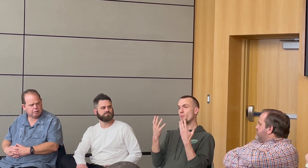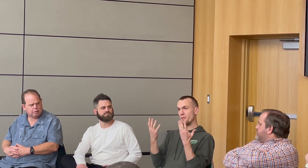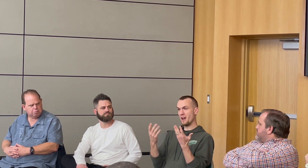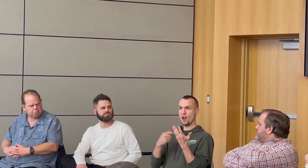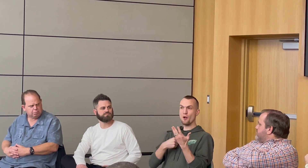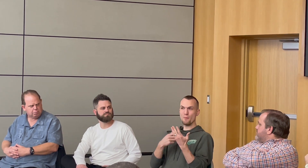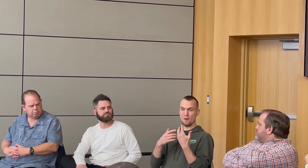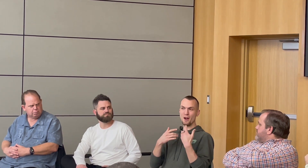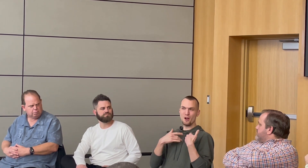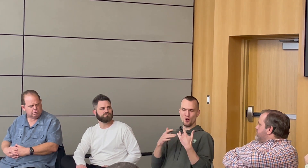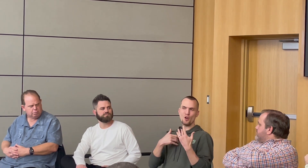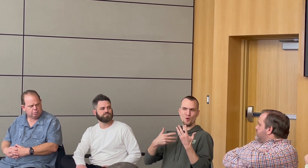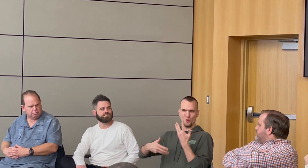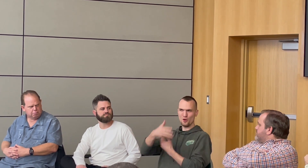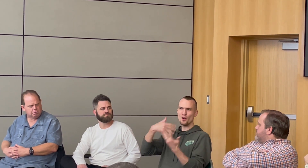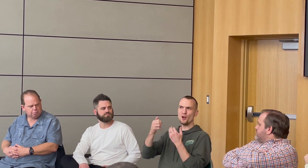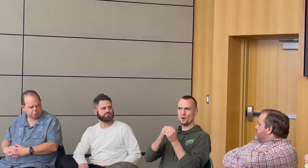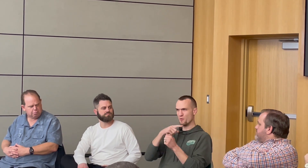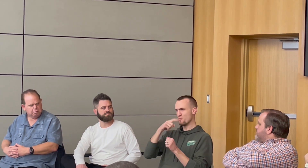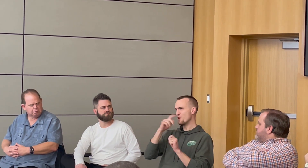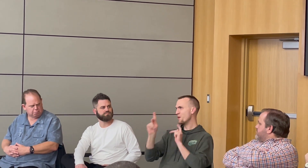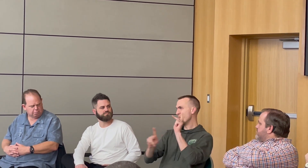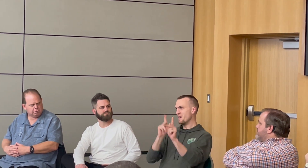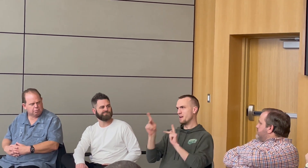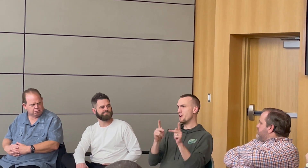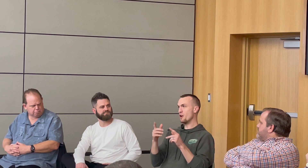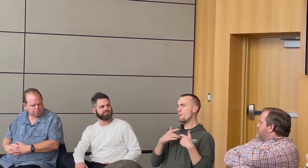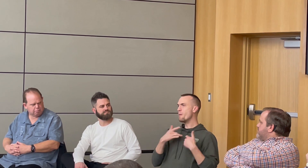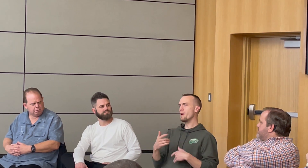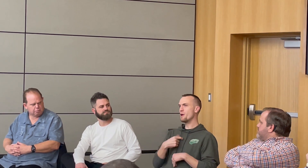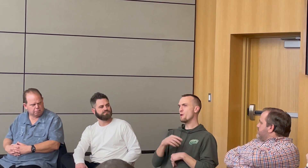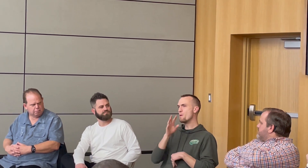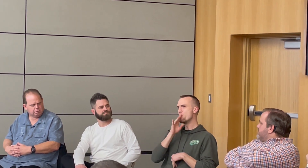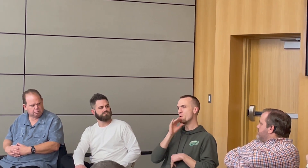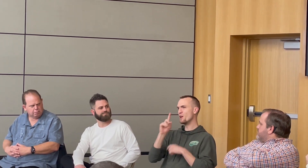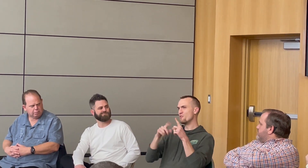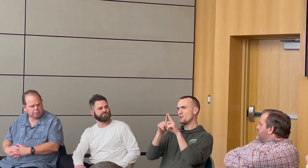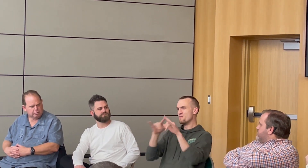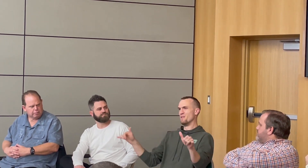can read speech pretty well I I interact with hearing people on a regular basis